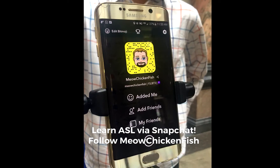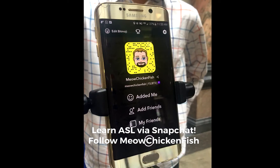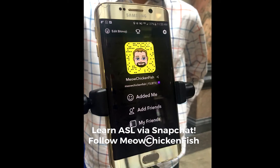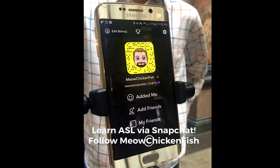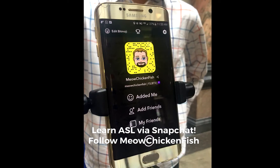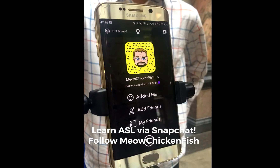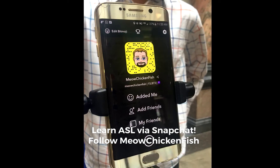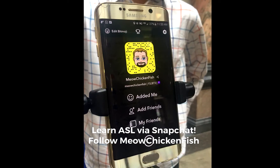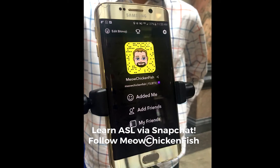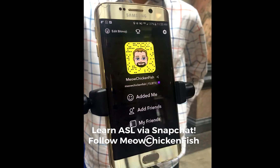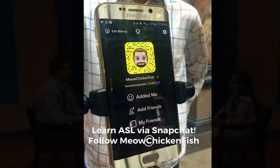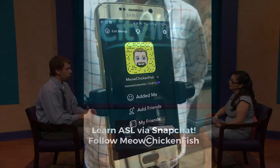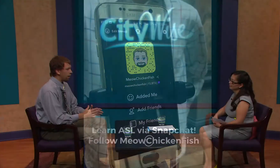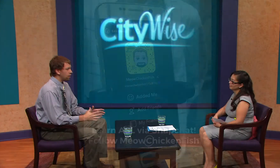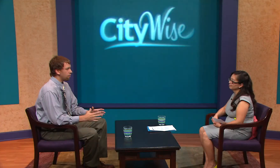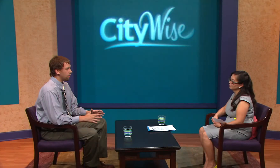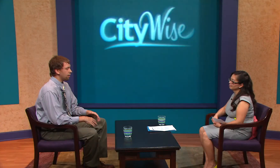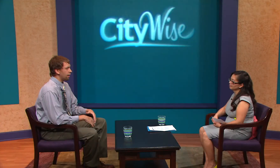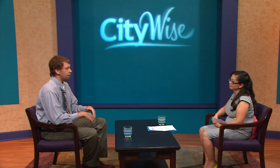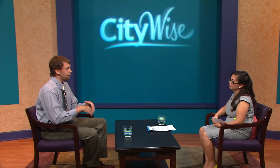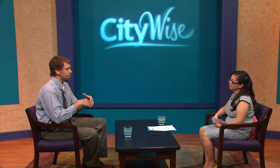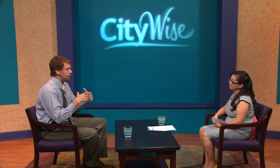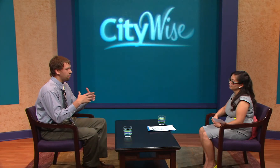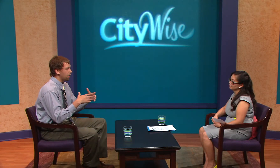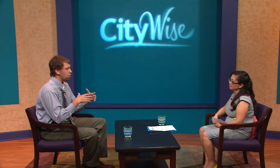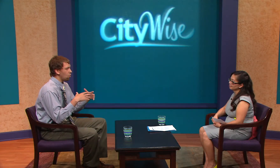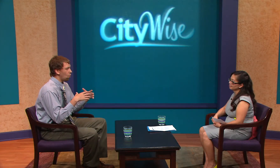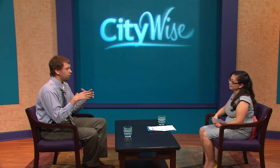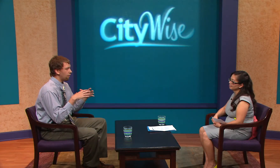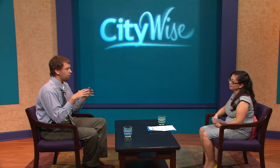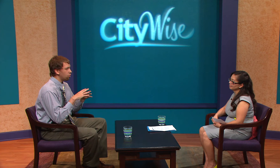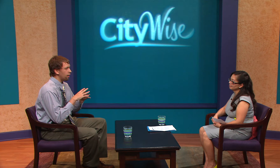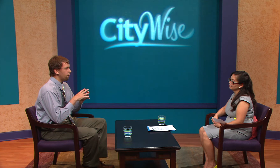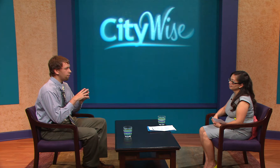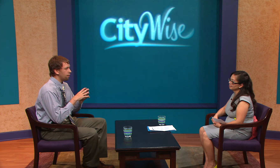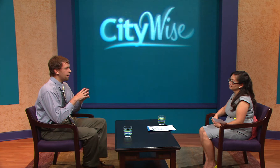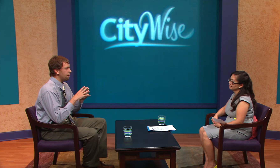(Krohn) Through a variety of different way because on snapchat you have to try to keep